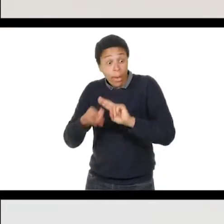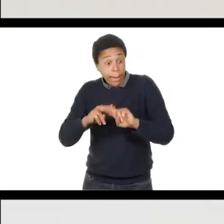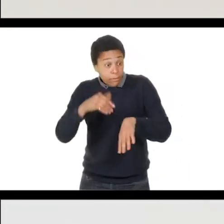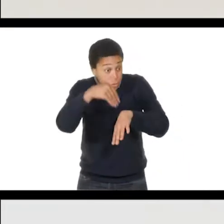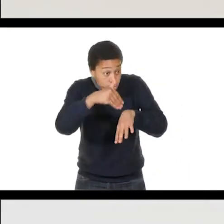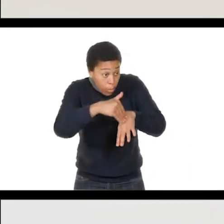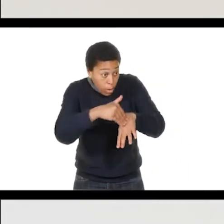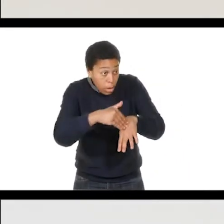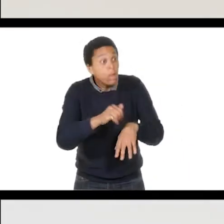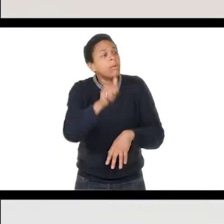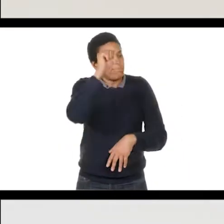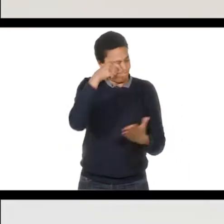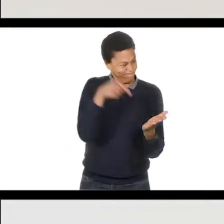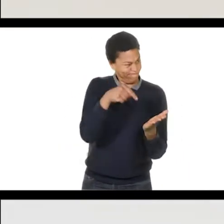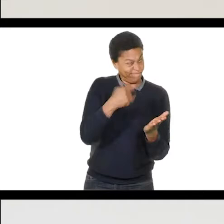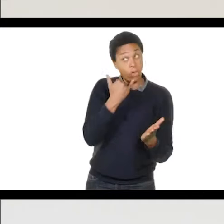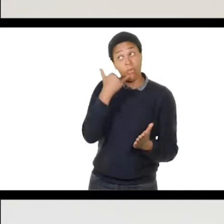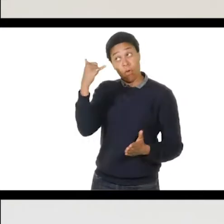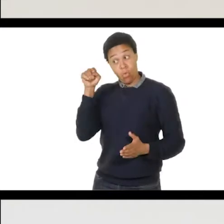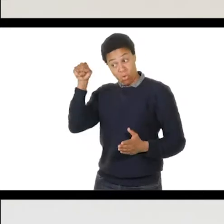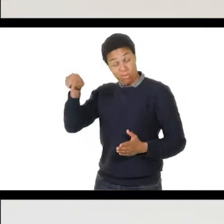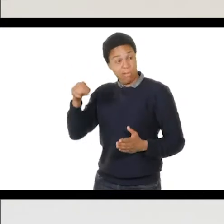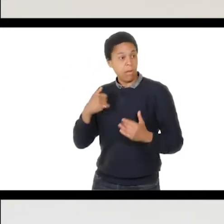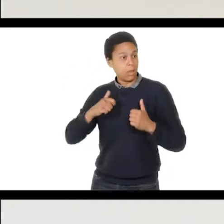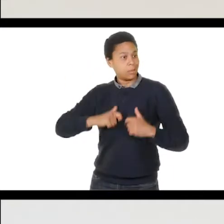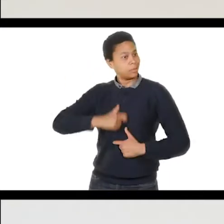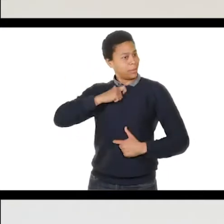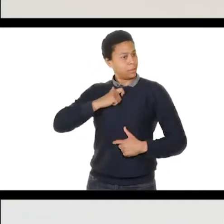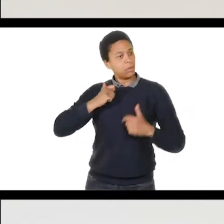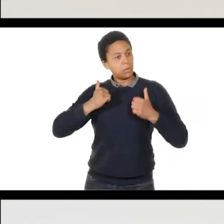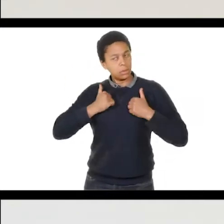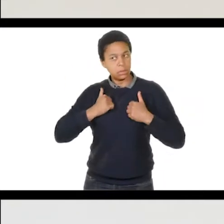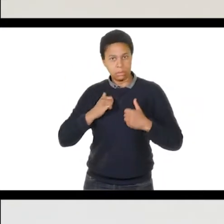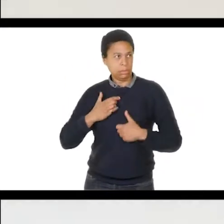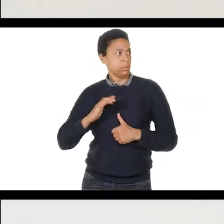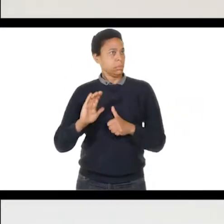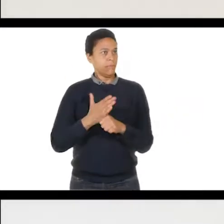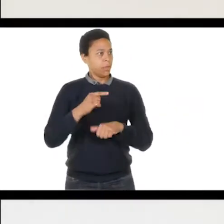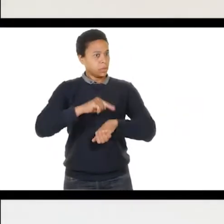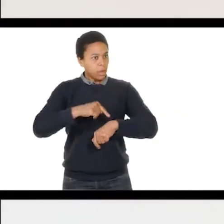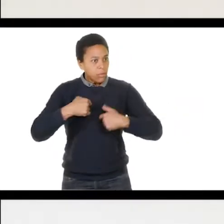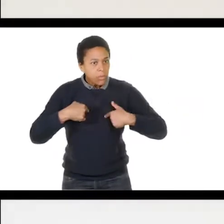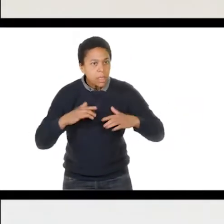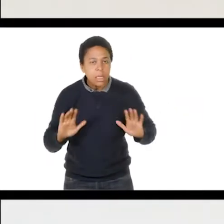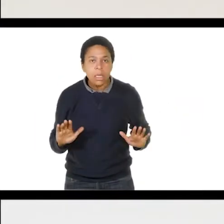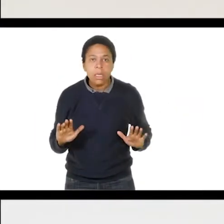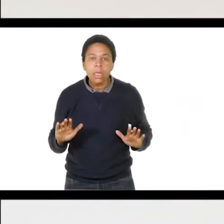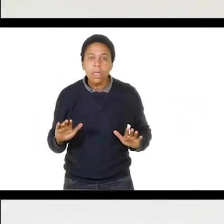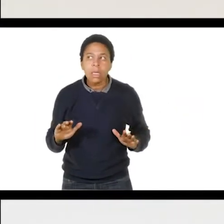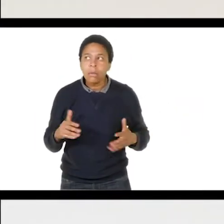or if there’s any trouble, we’ve got someone to contact. First time that’s ever happened to me